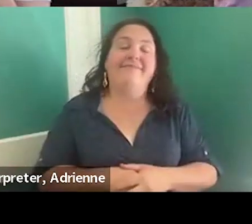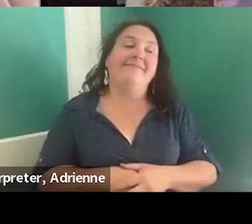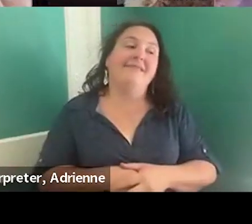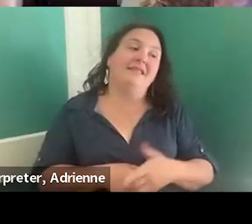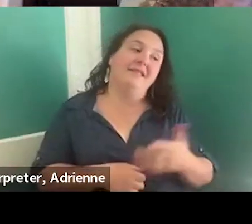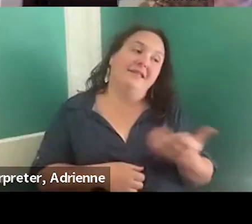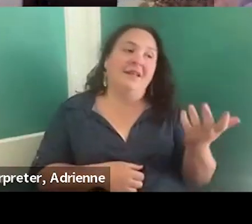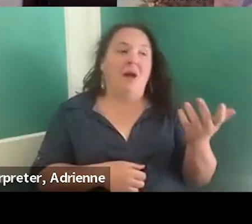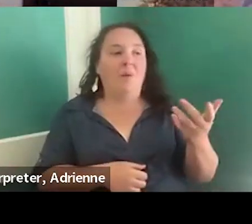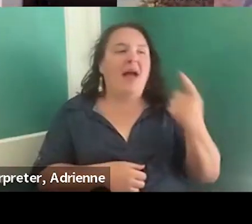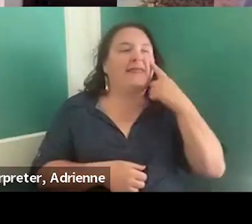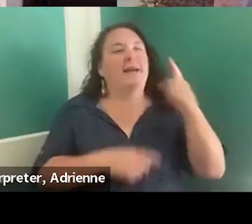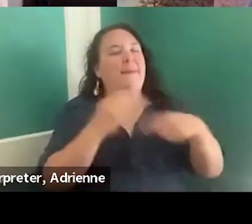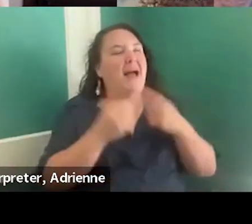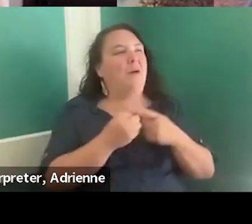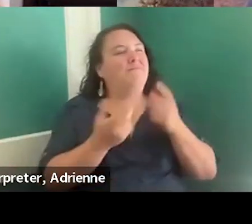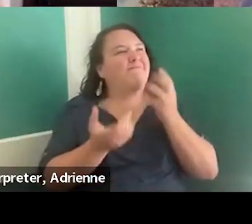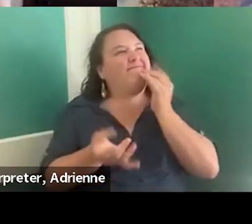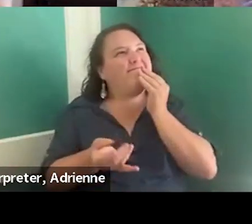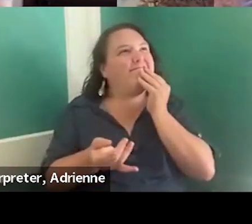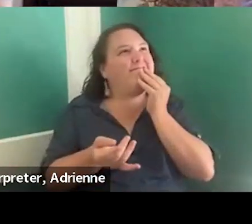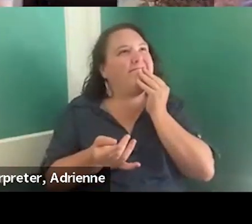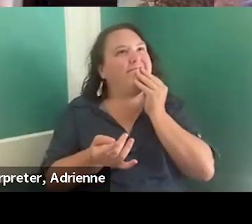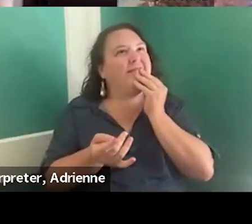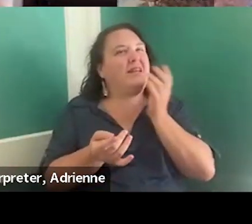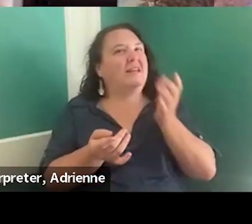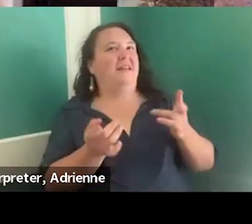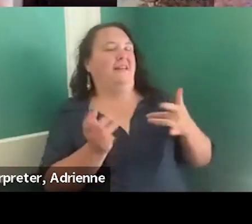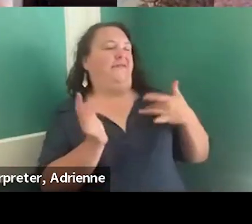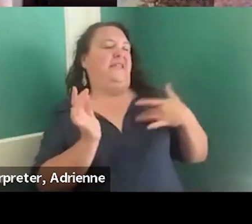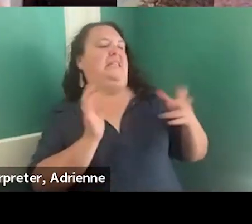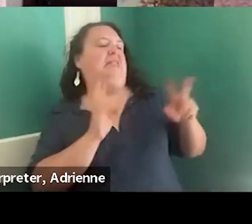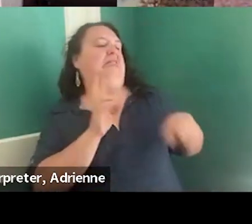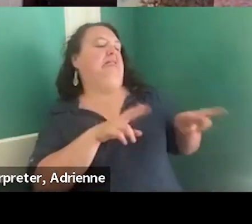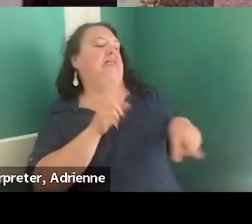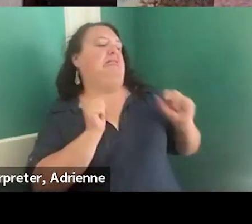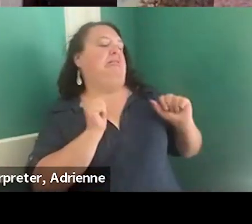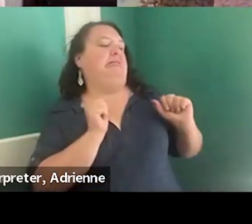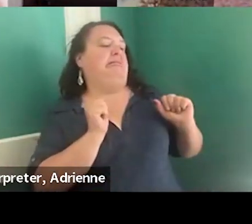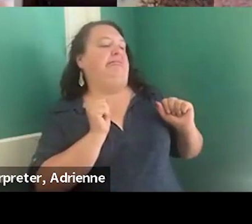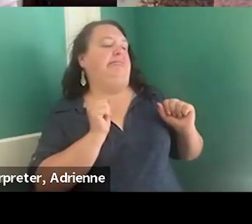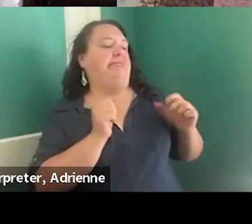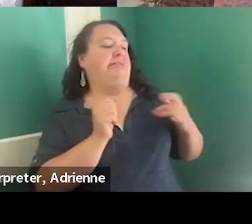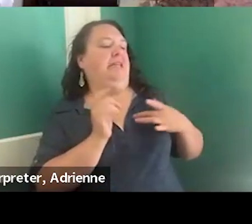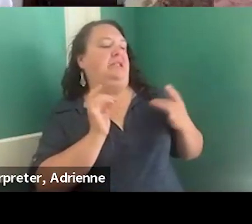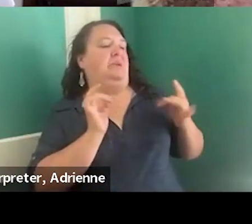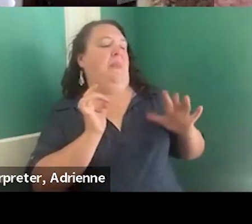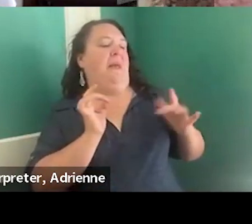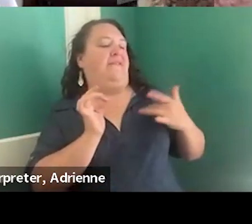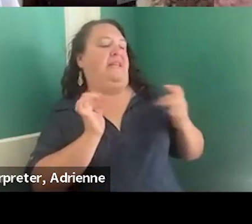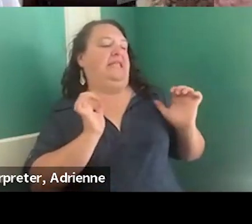in what we do in our daily lives to inhabit the world that we